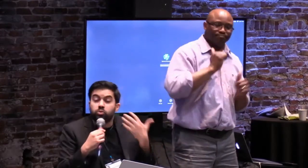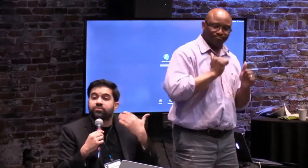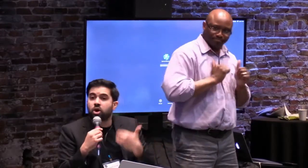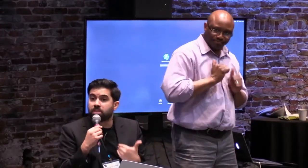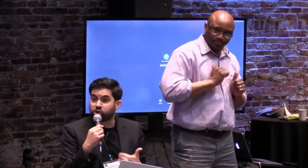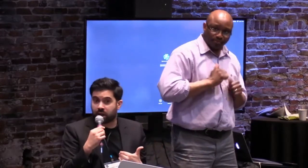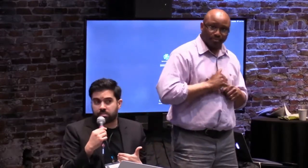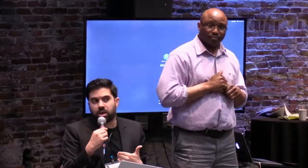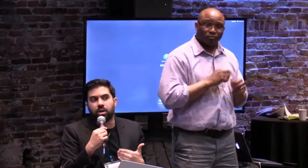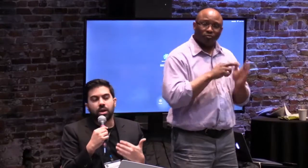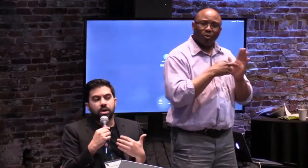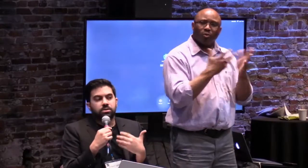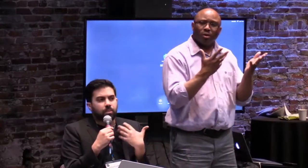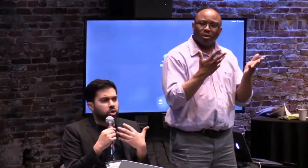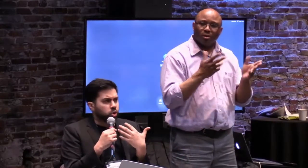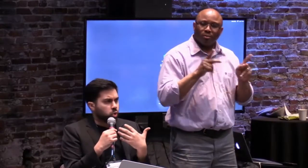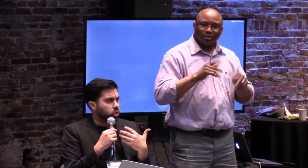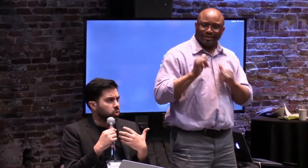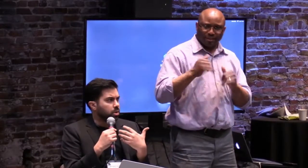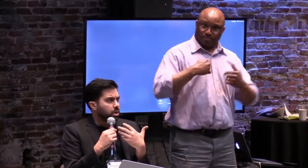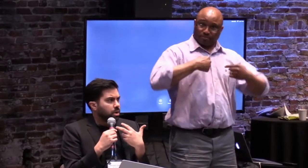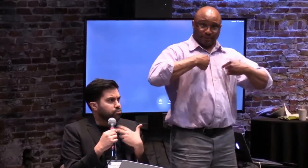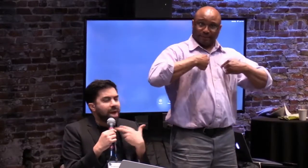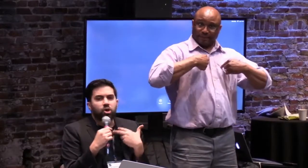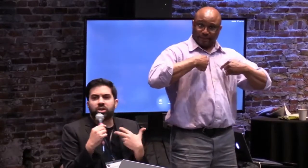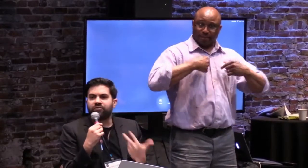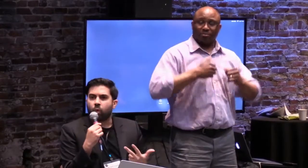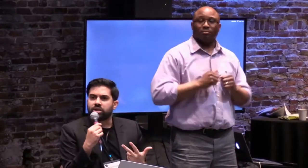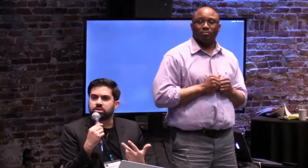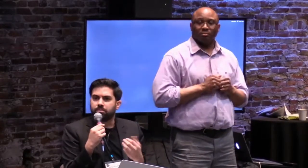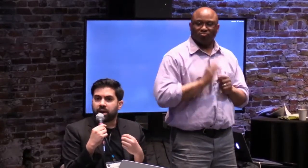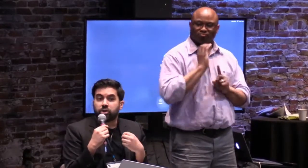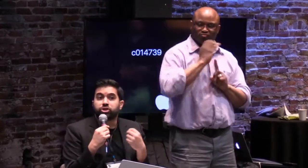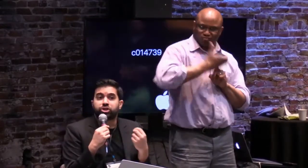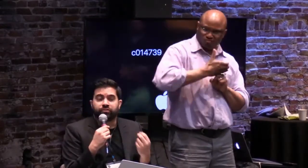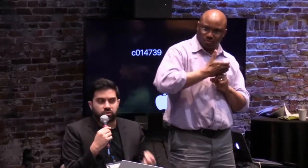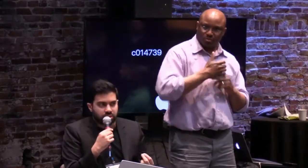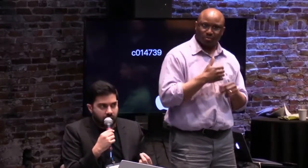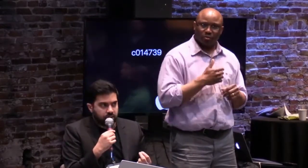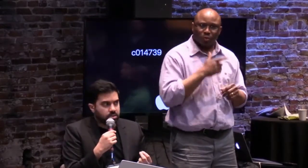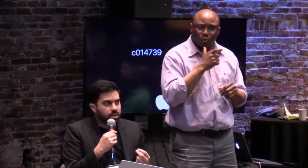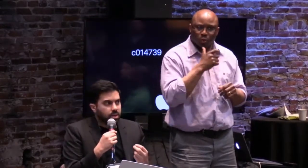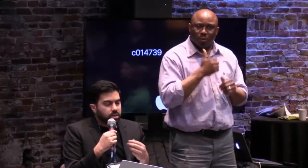who was very much like me. Someone who primarily voice but understood a few signs.